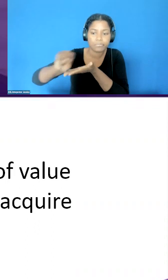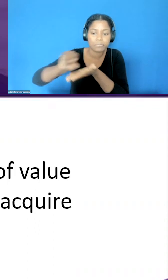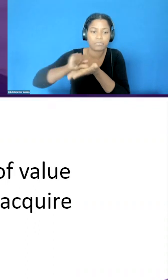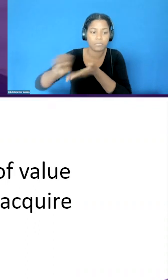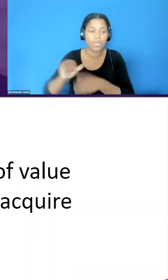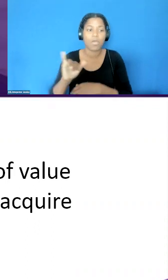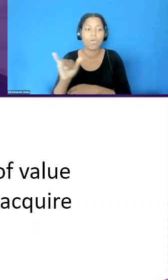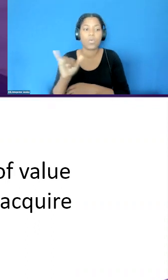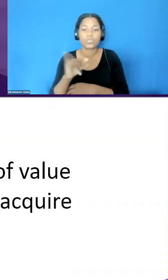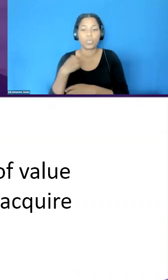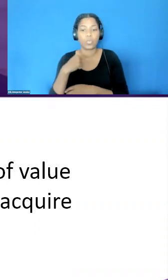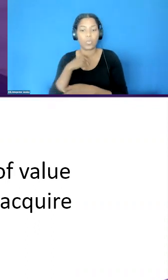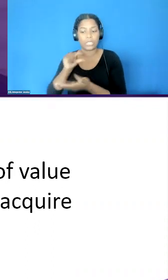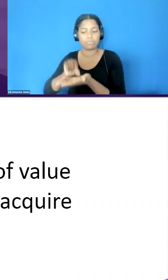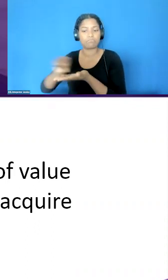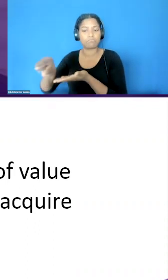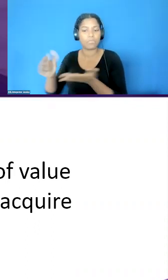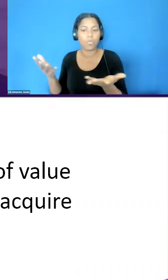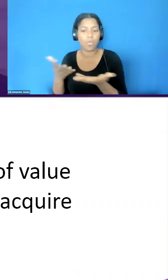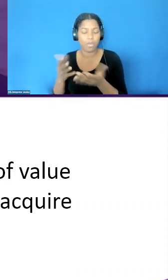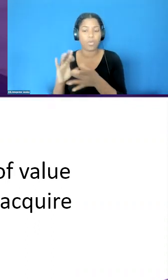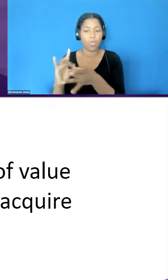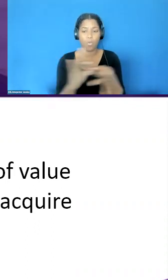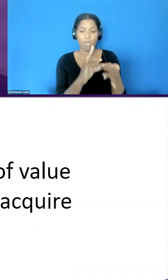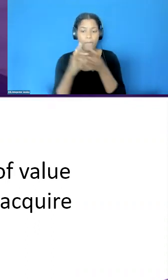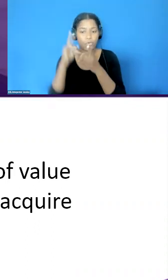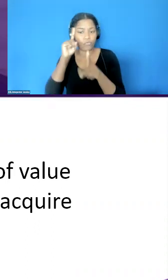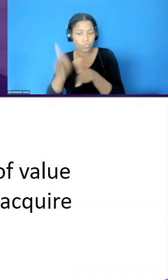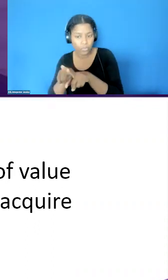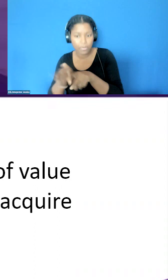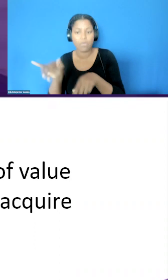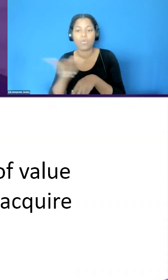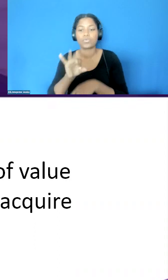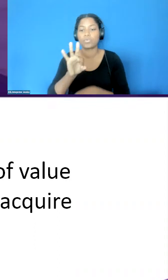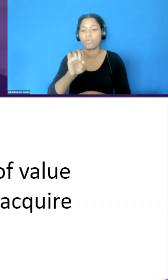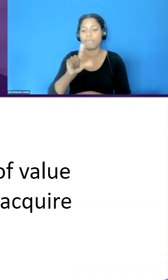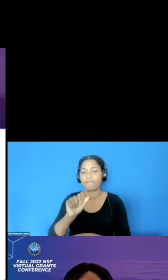And we also disperse or award cooperative agreements and fellowships.